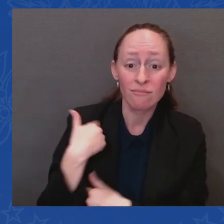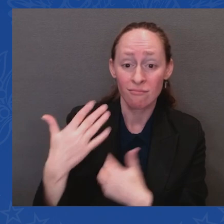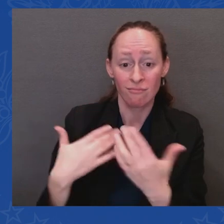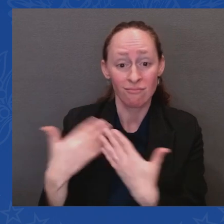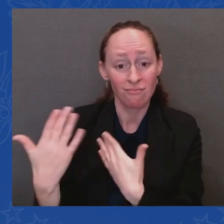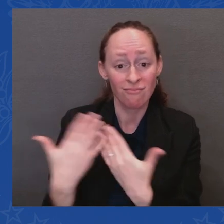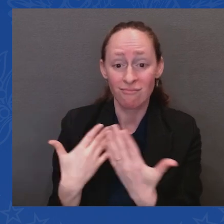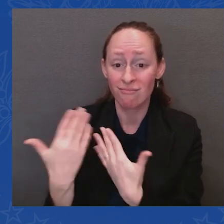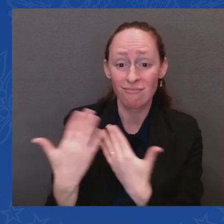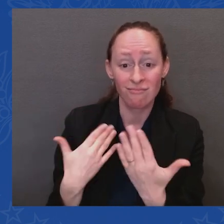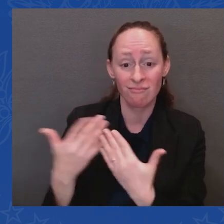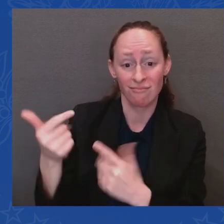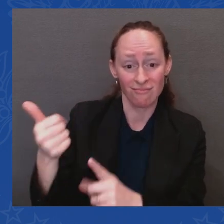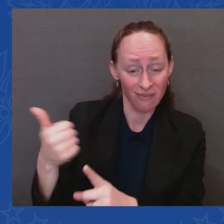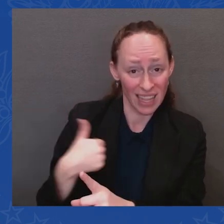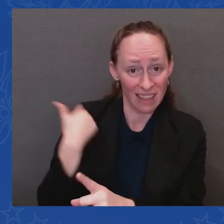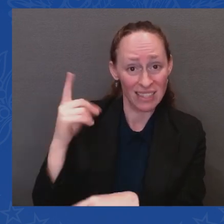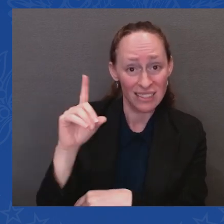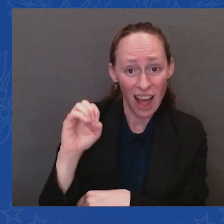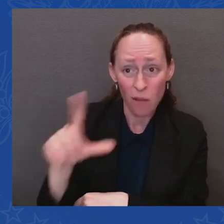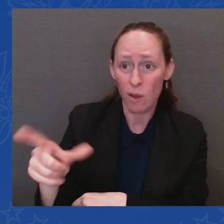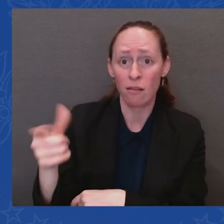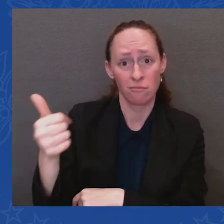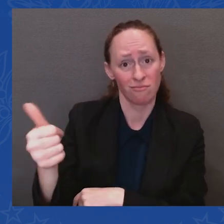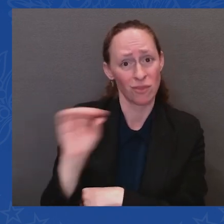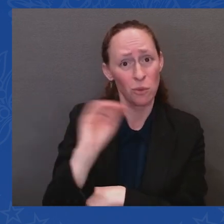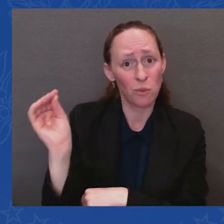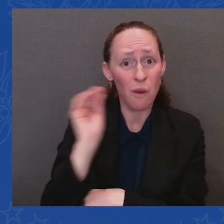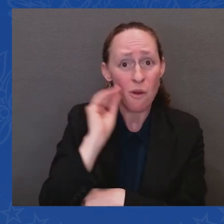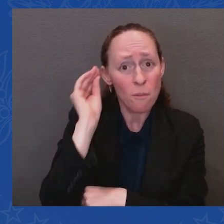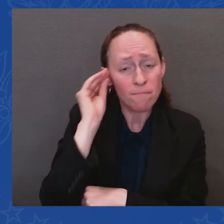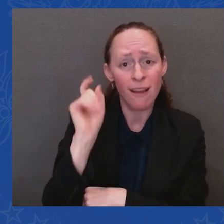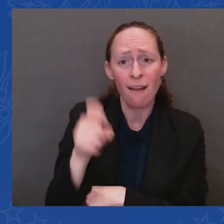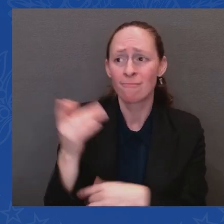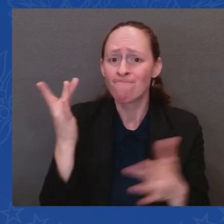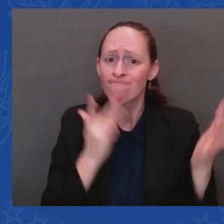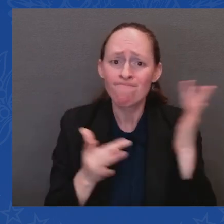after years of living in a tent made of his own uniforms, finally got a roof over his head.